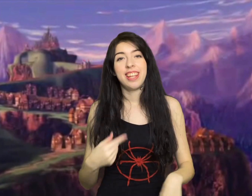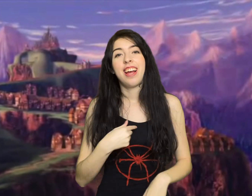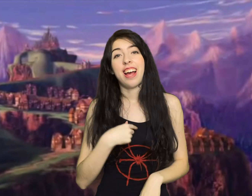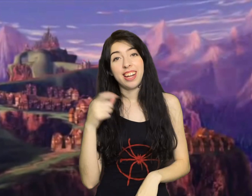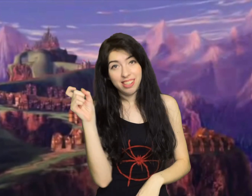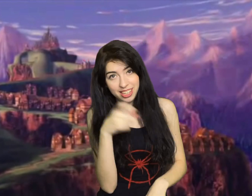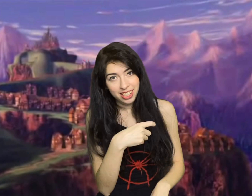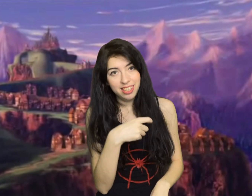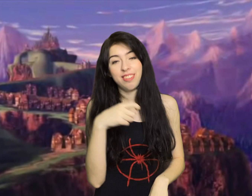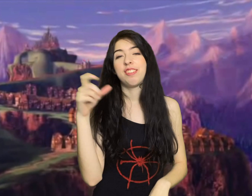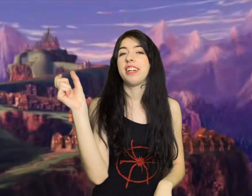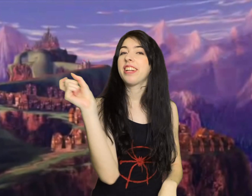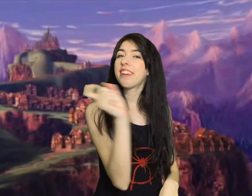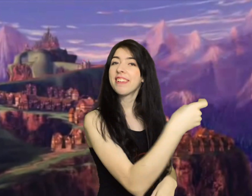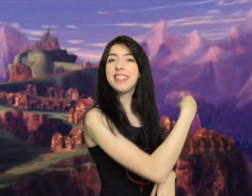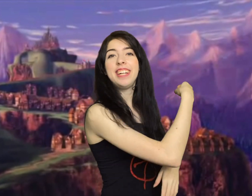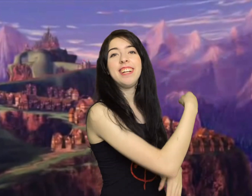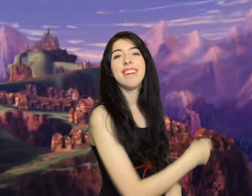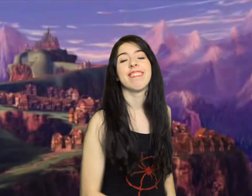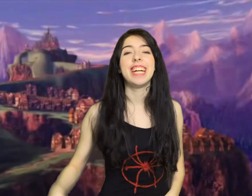I NEED which we already covered NEED right?